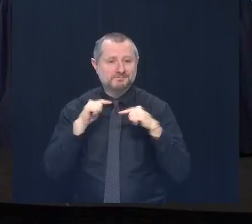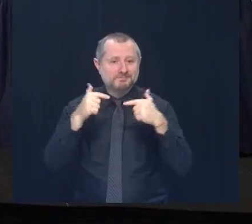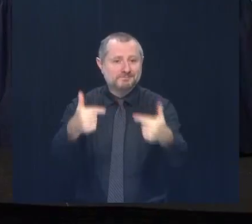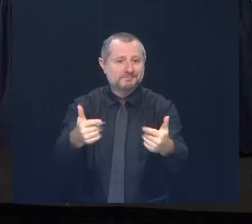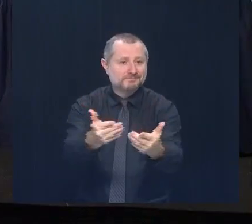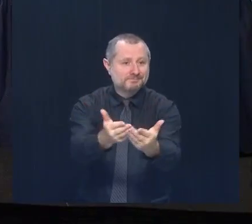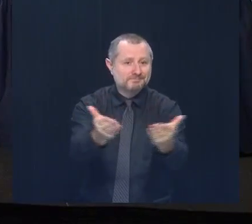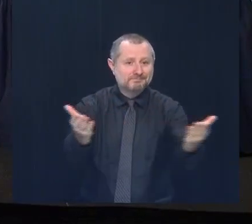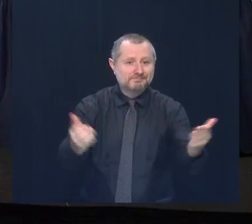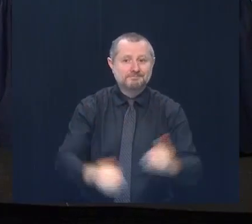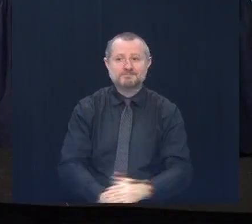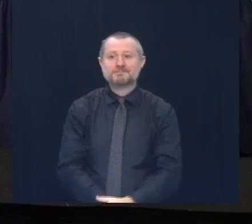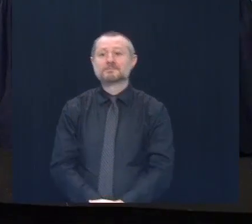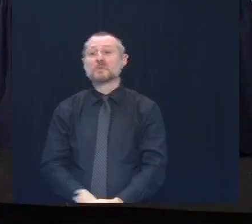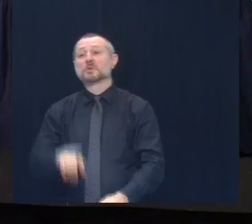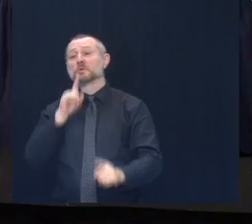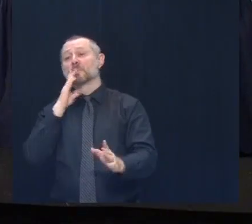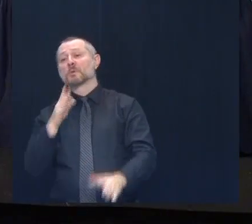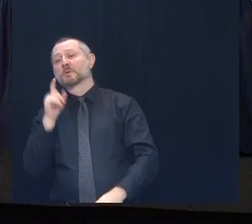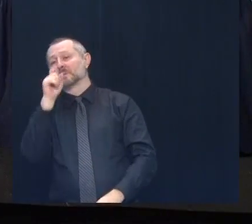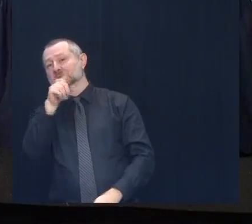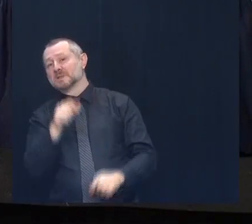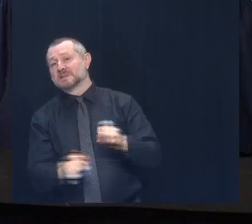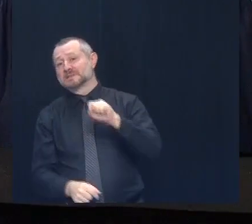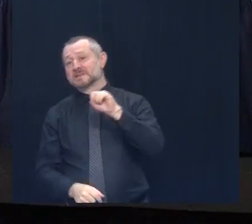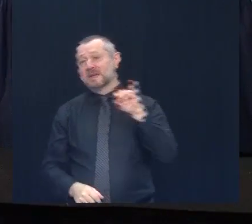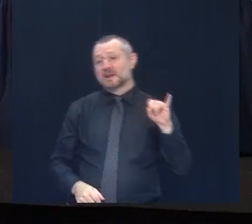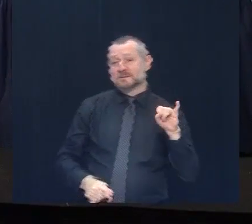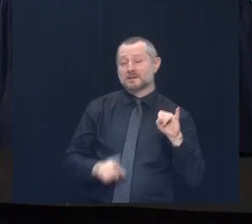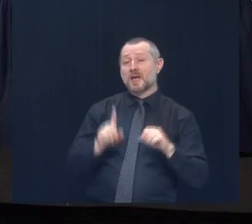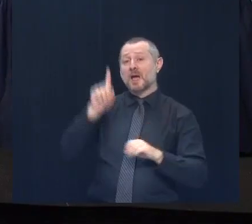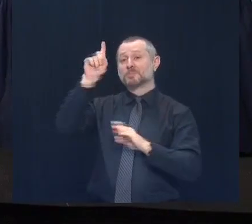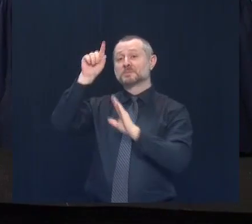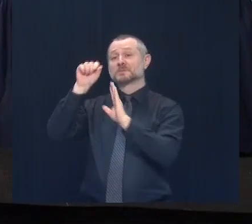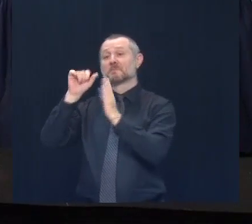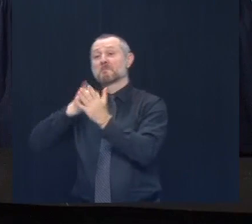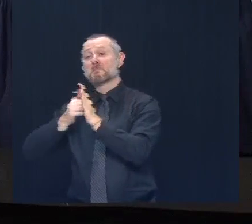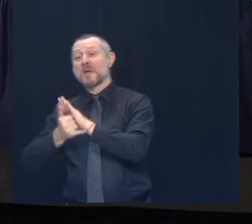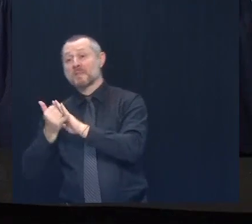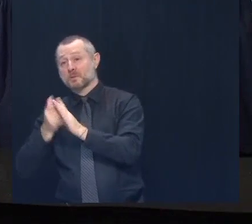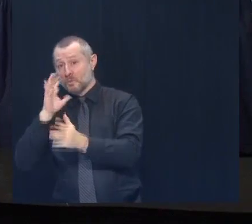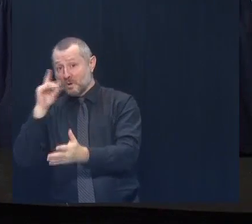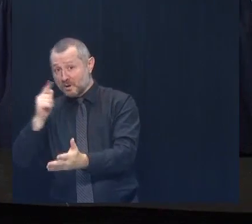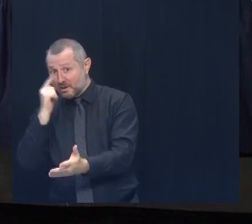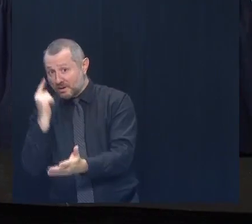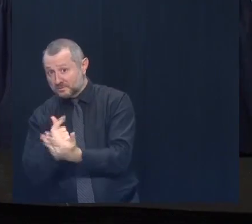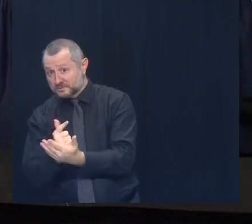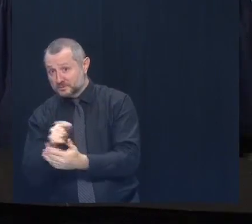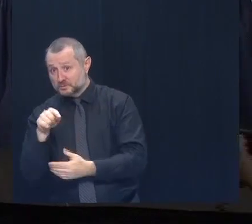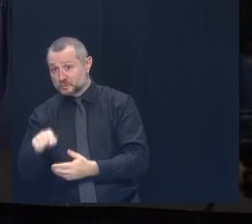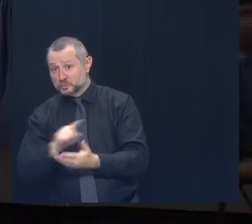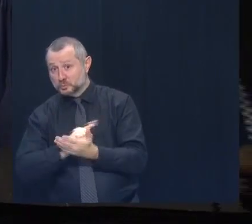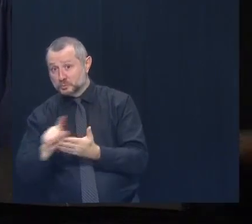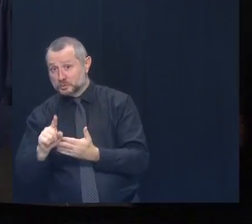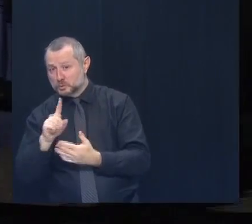IRRESPONSIBLE. IT IS PURELY A FUNCTION OF WHAT WE DO. QUESTIONS?xD